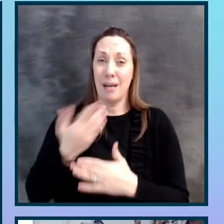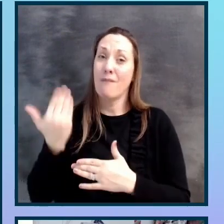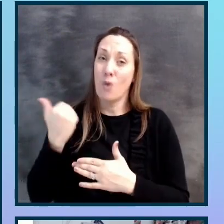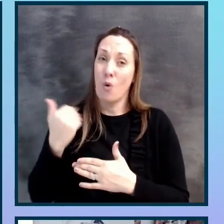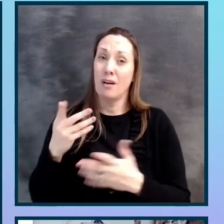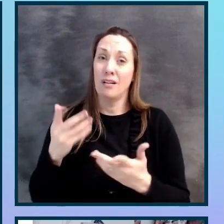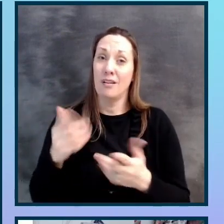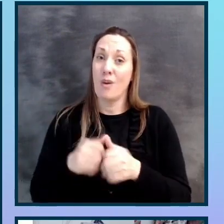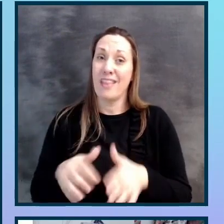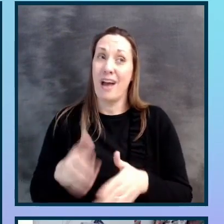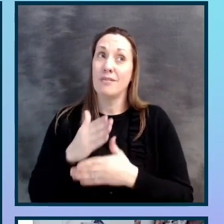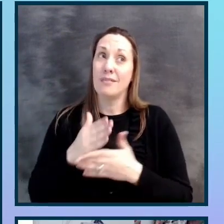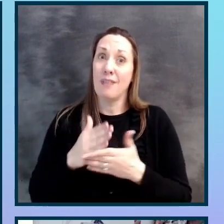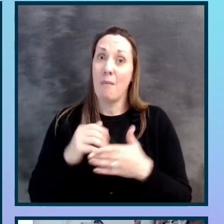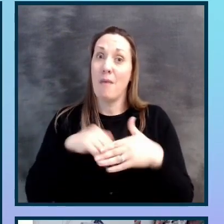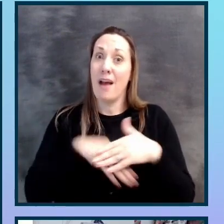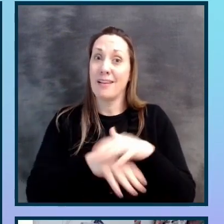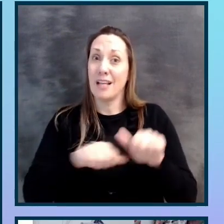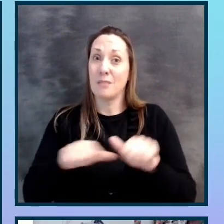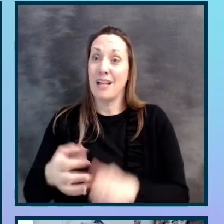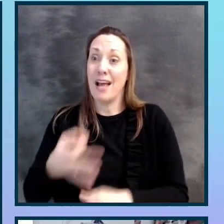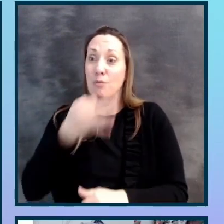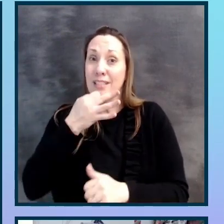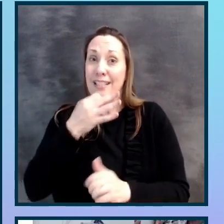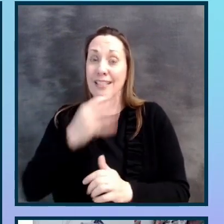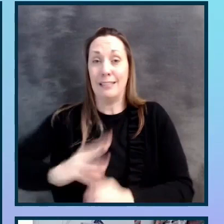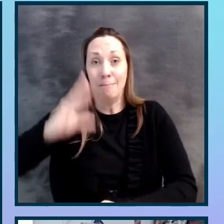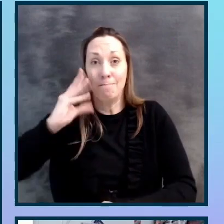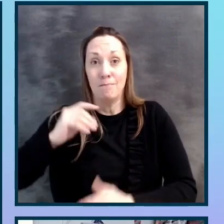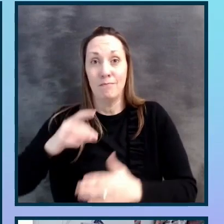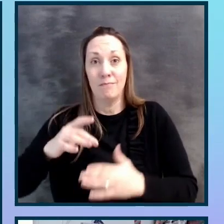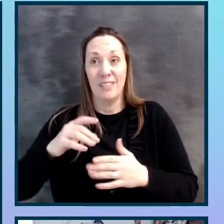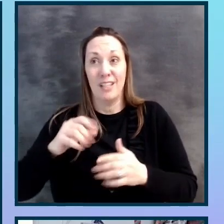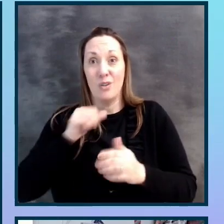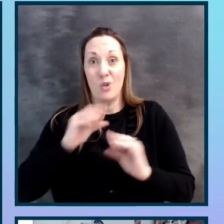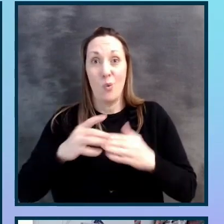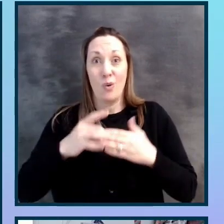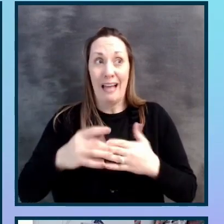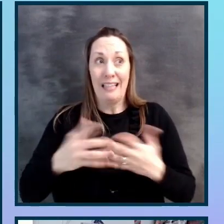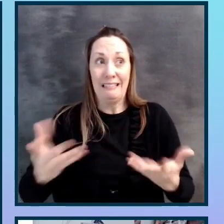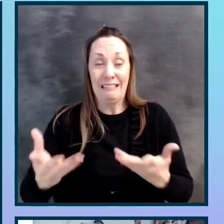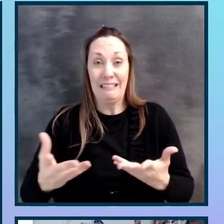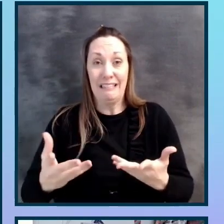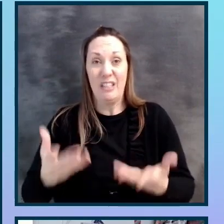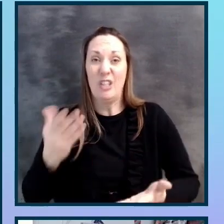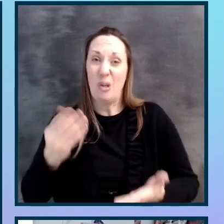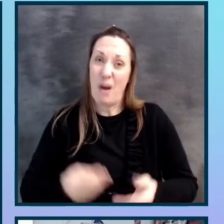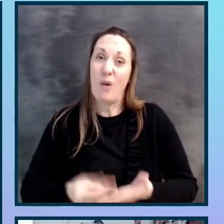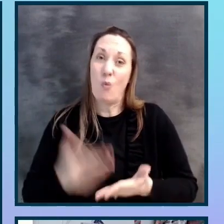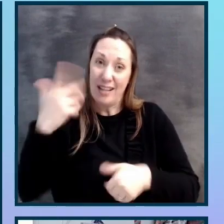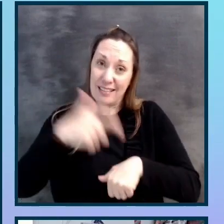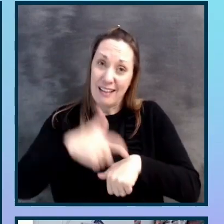without some accessibility expertise to guide and advise you, you will risk wasting time, money, and effort